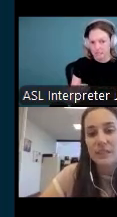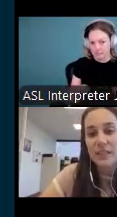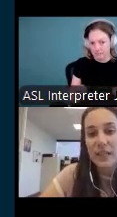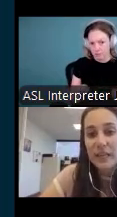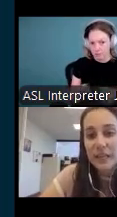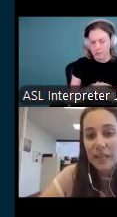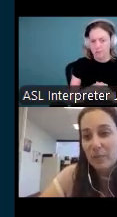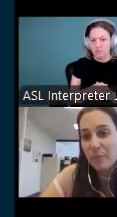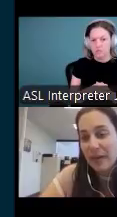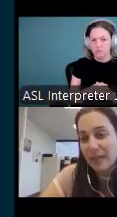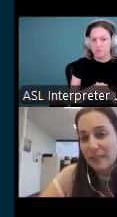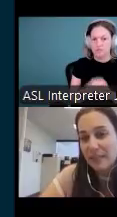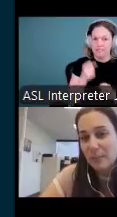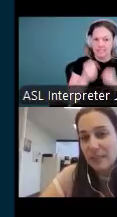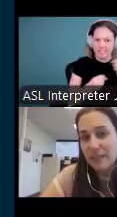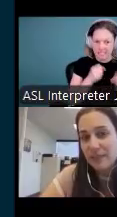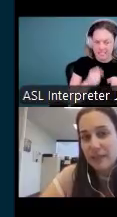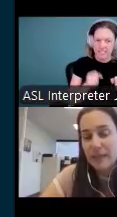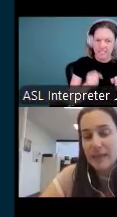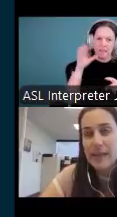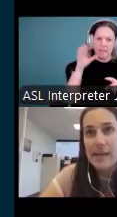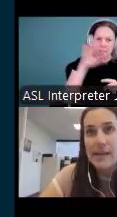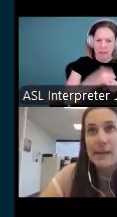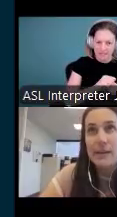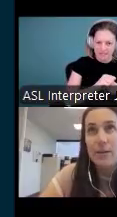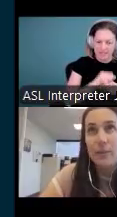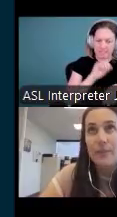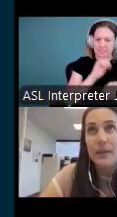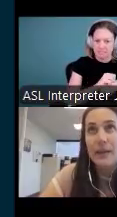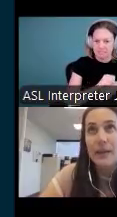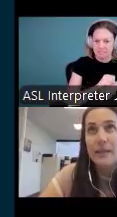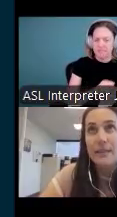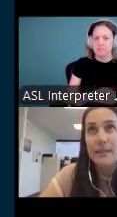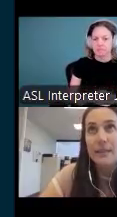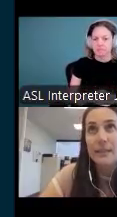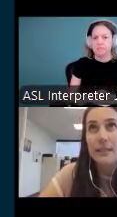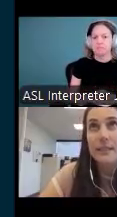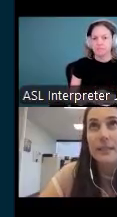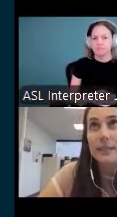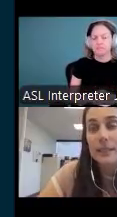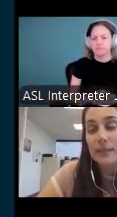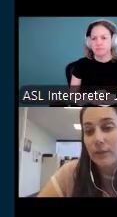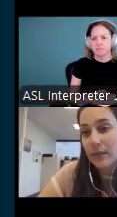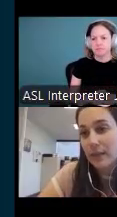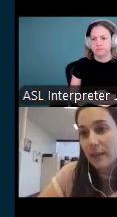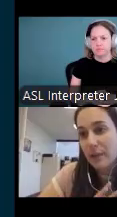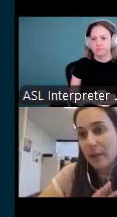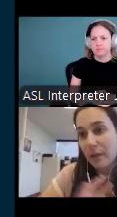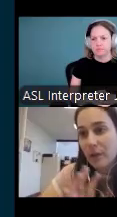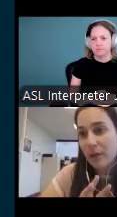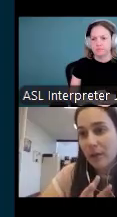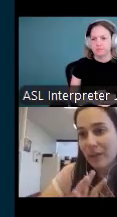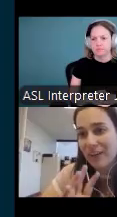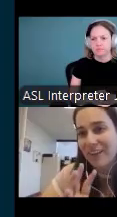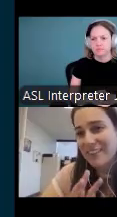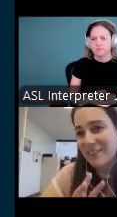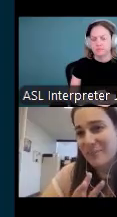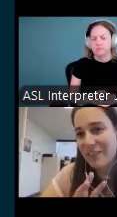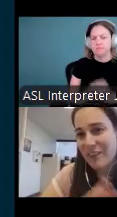seeing hitting and biting specifically and you know, thinking about, like, what are all the causes of behavior,